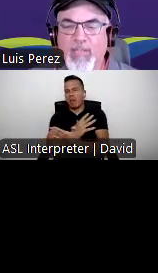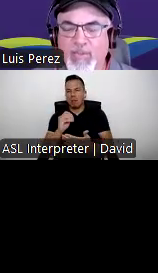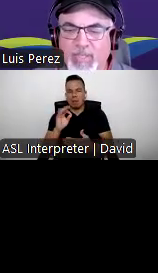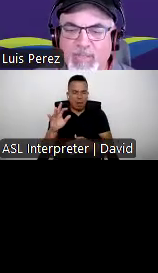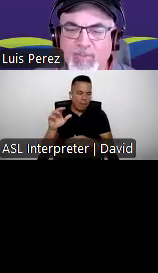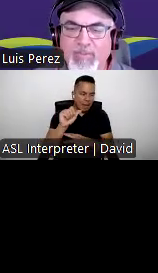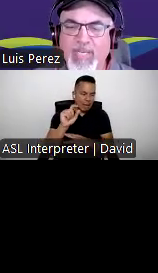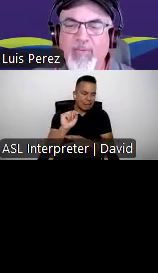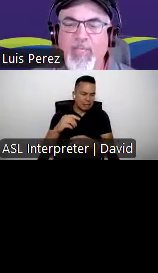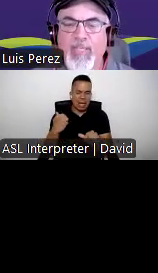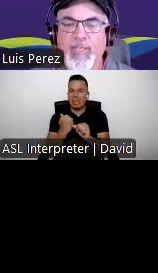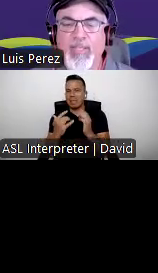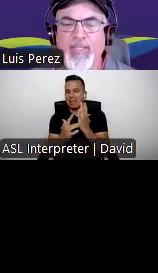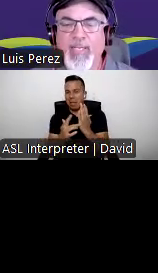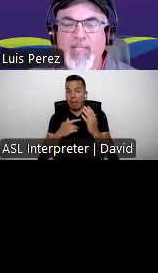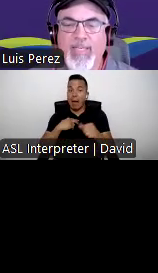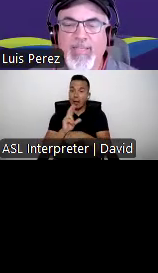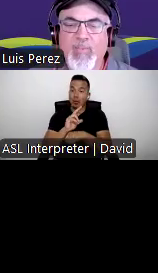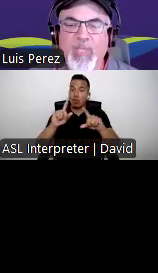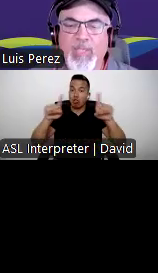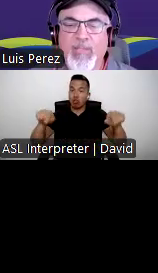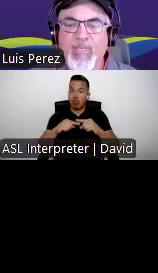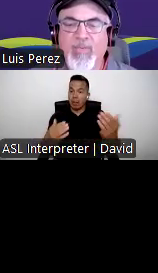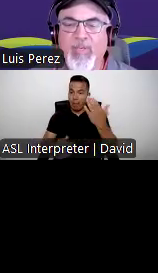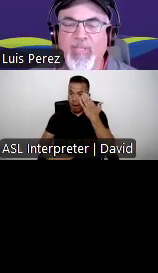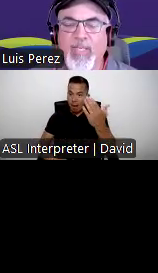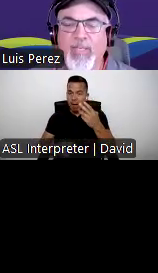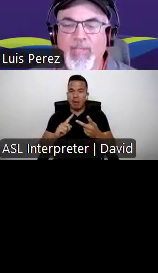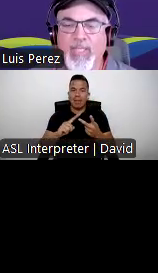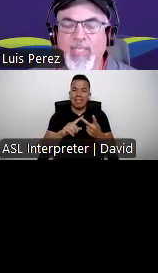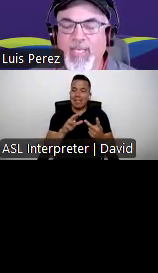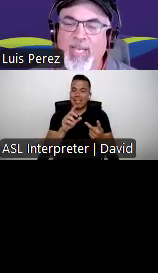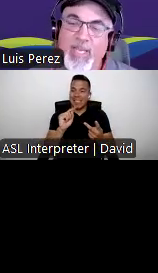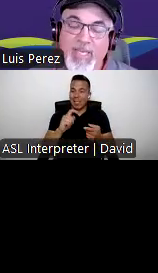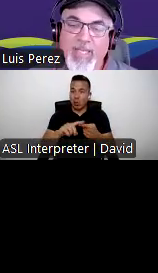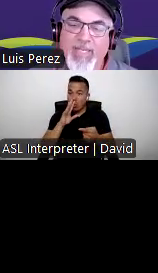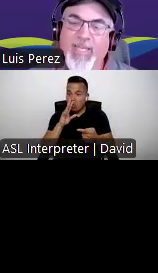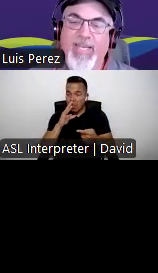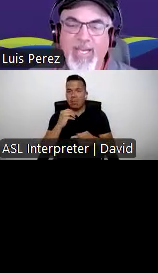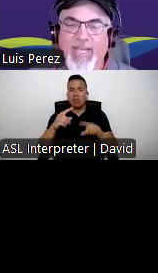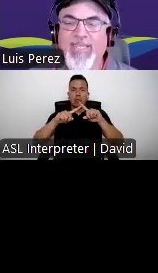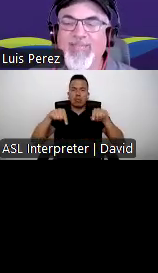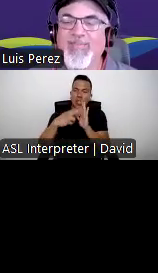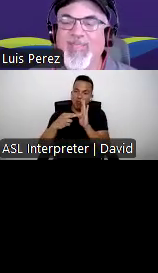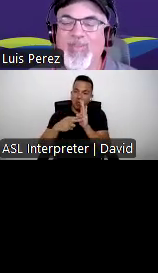including screen magnification, text-to-speech and screen reader technology, and AI. So,